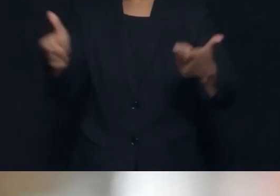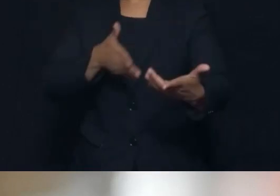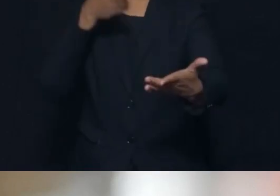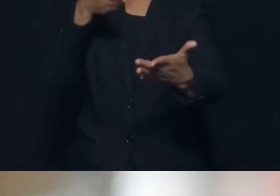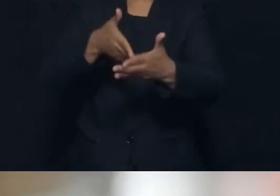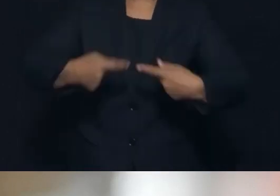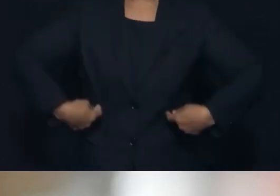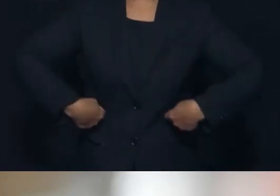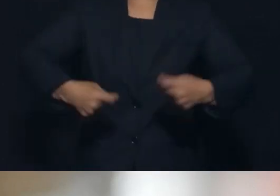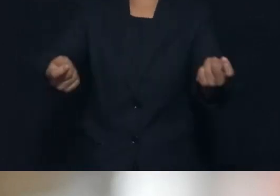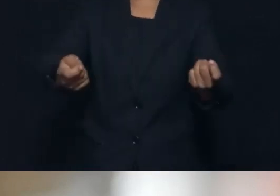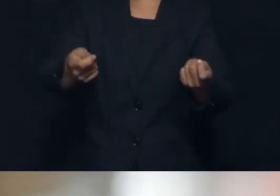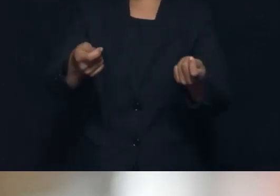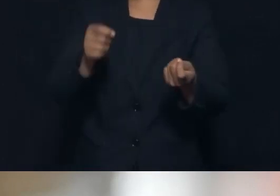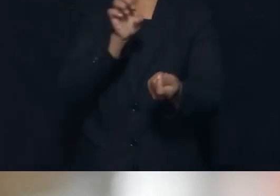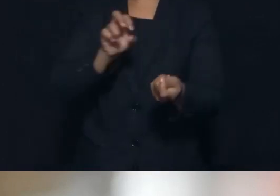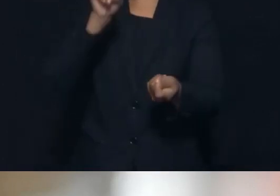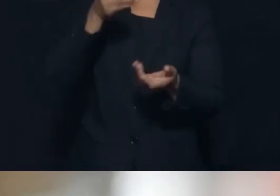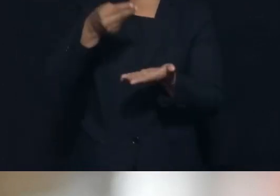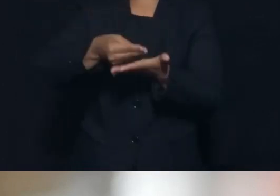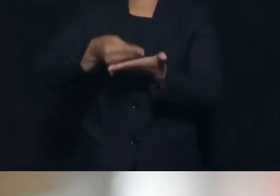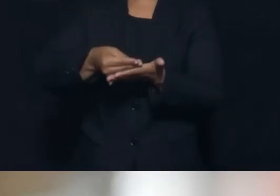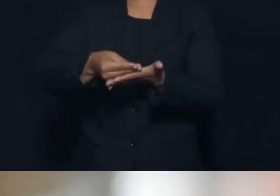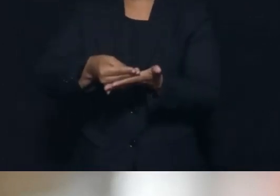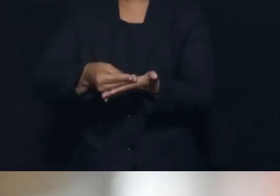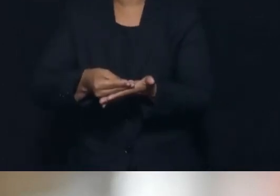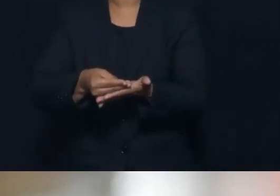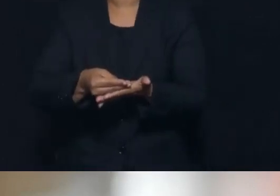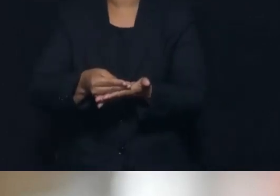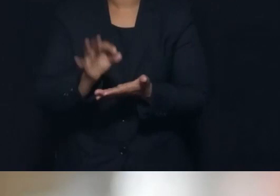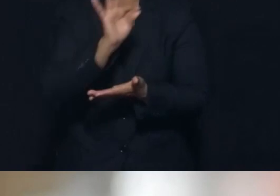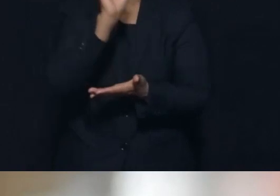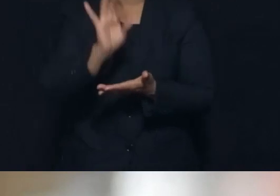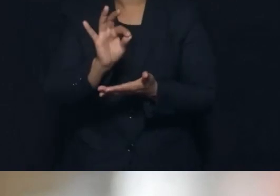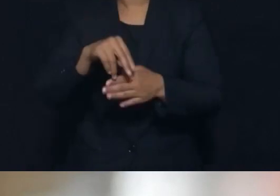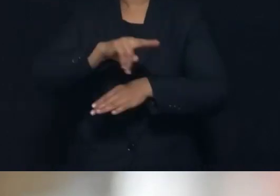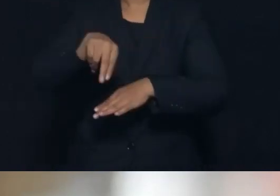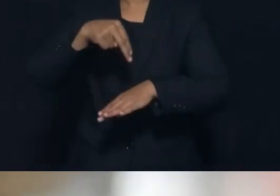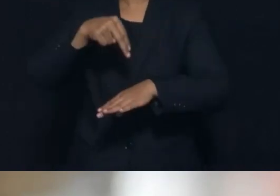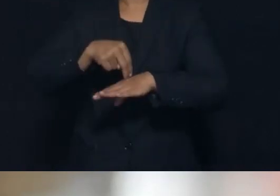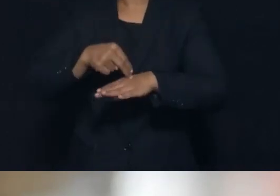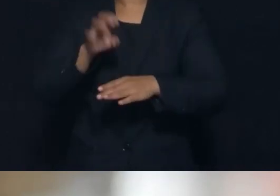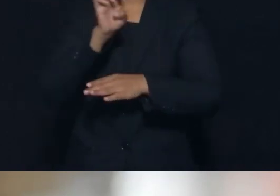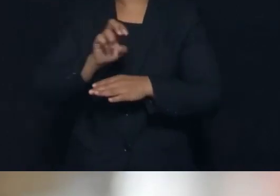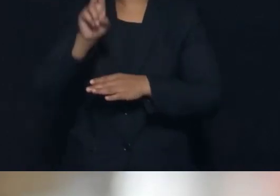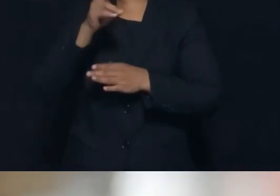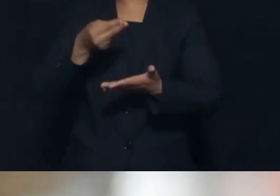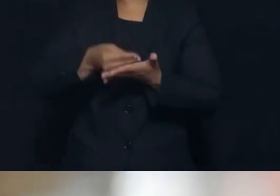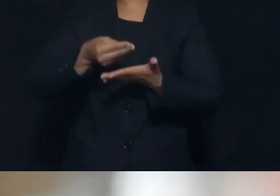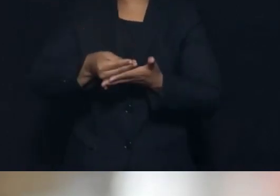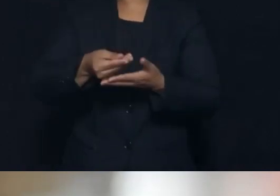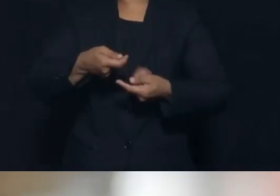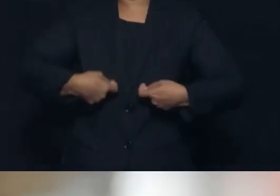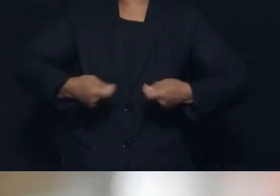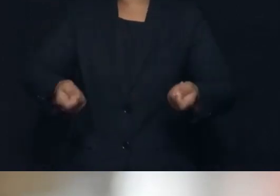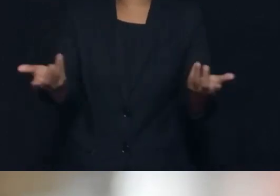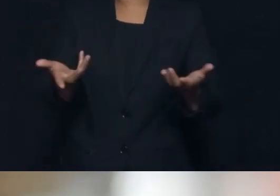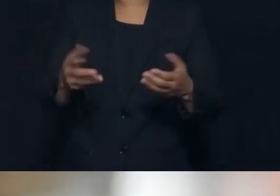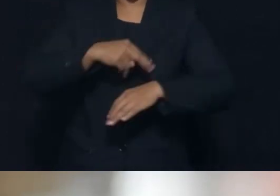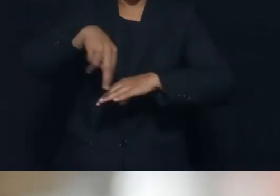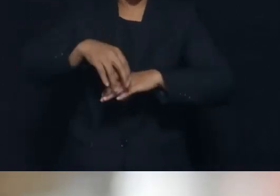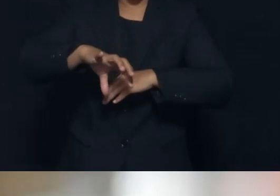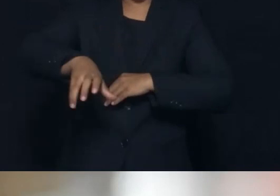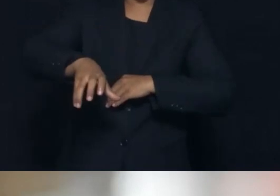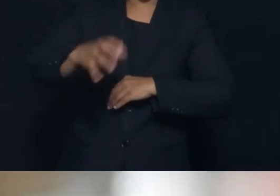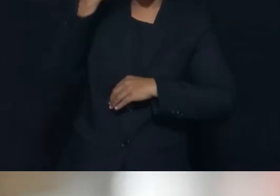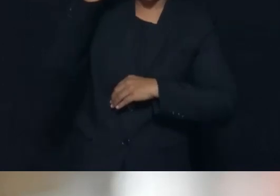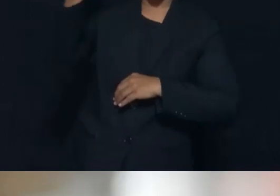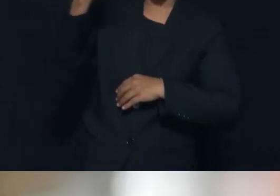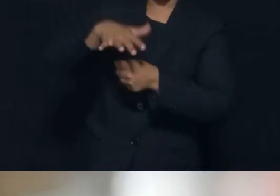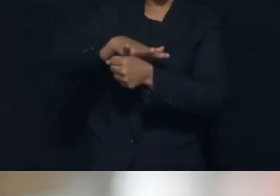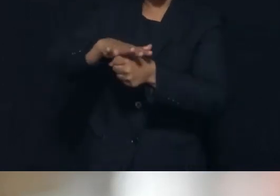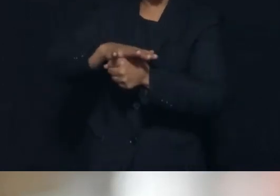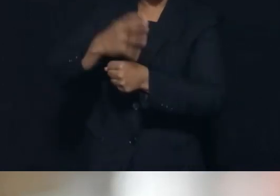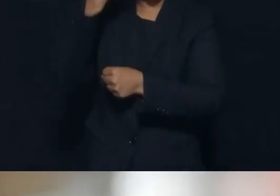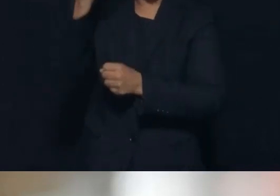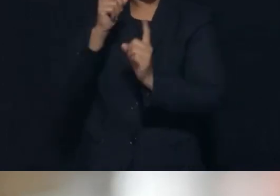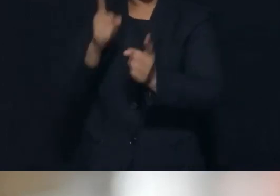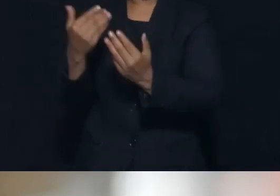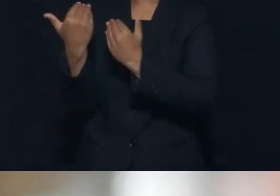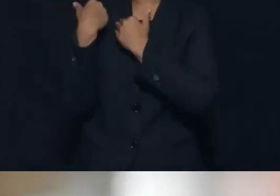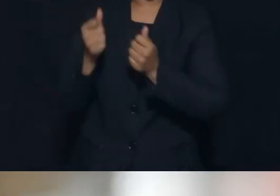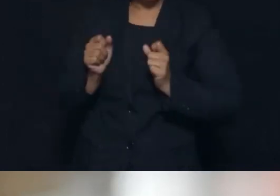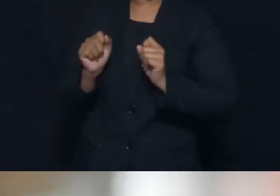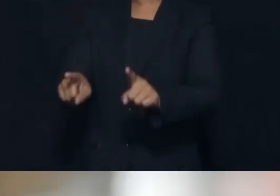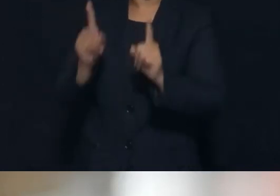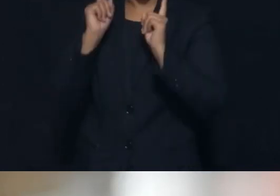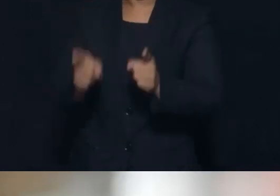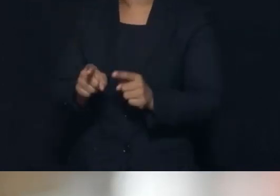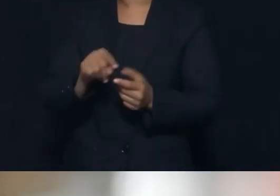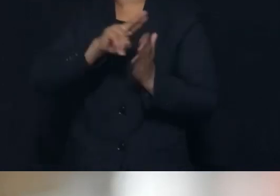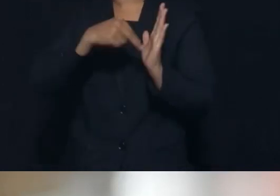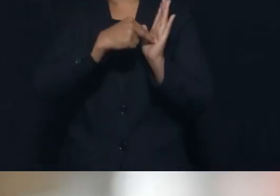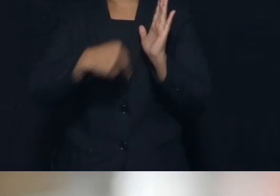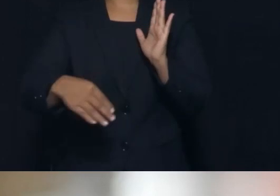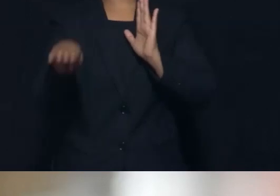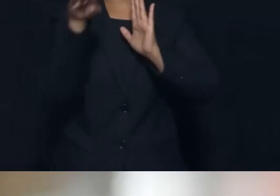I cannot be more in agreement with the person asking the question: accessibility needs to